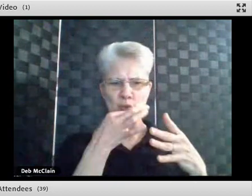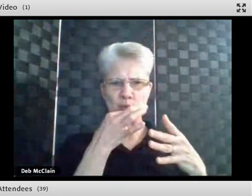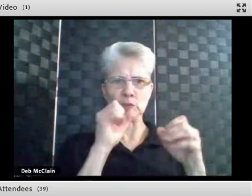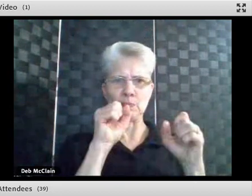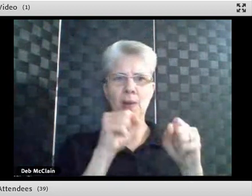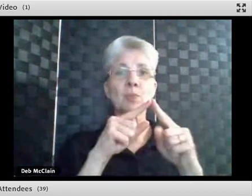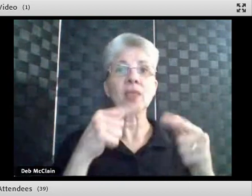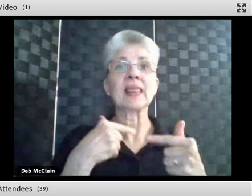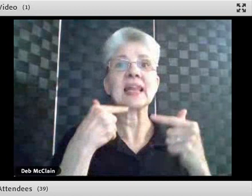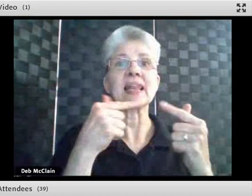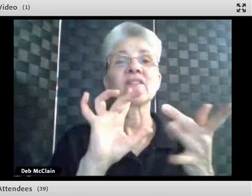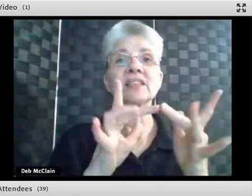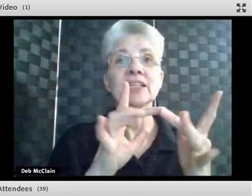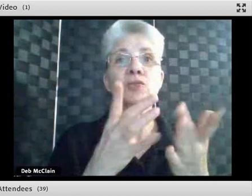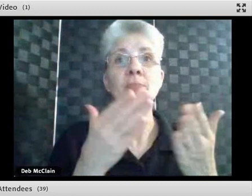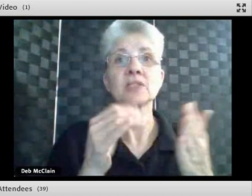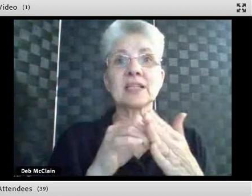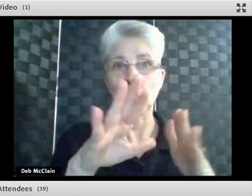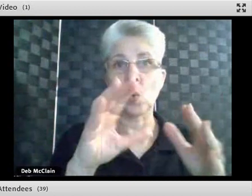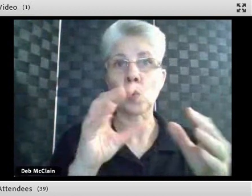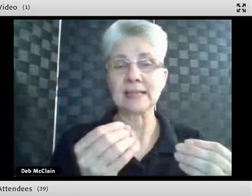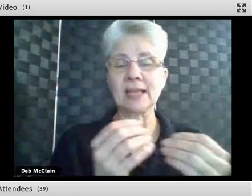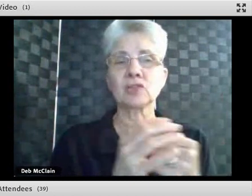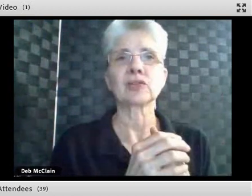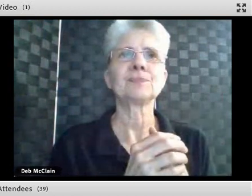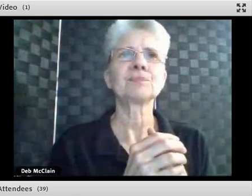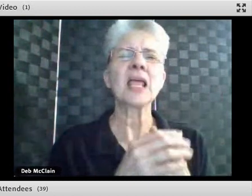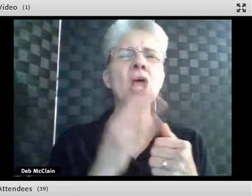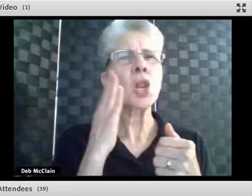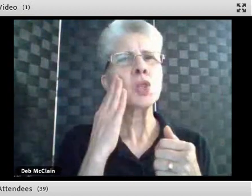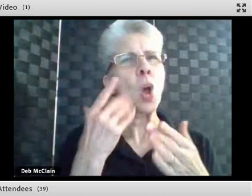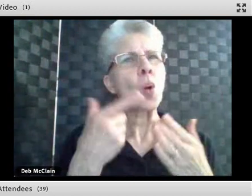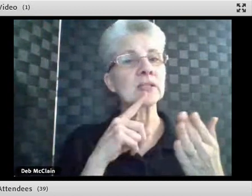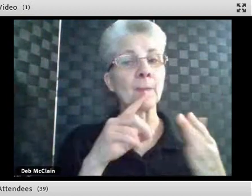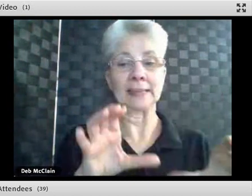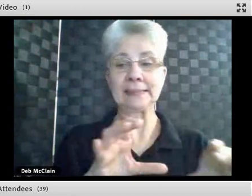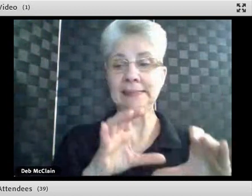in the life of digital objects in your organization. Know what is being done,